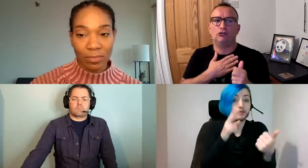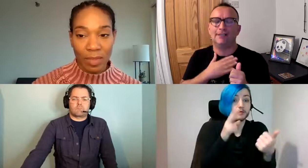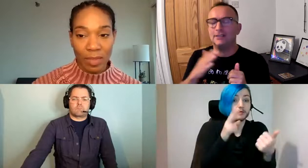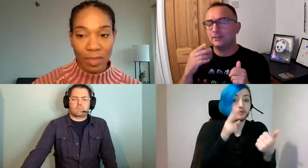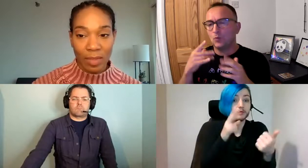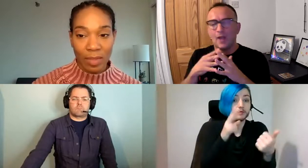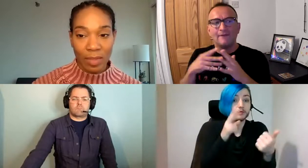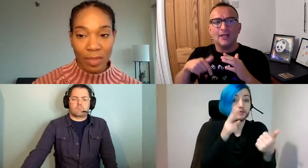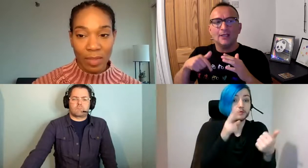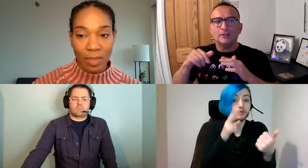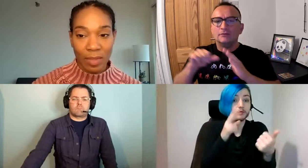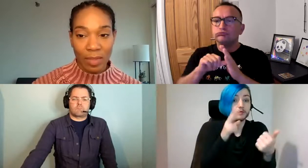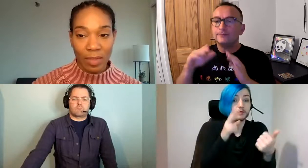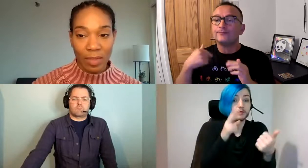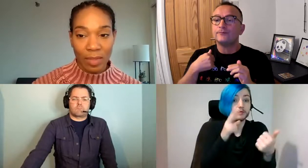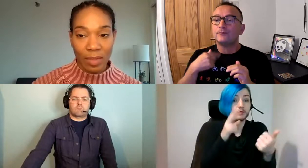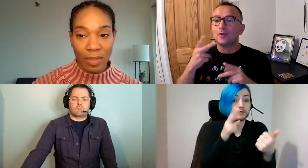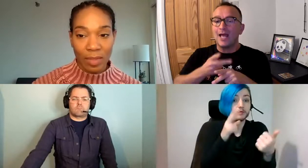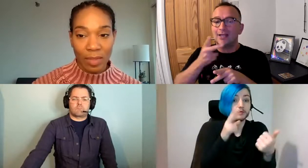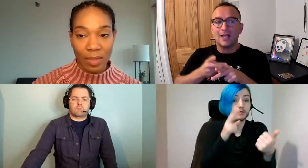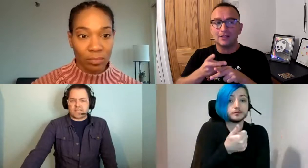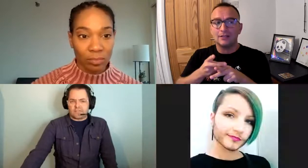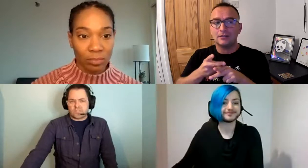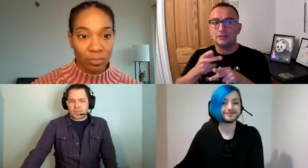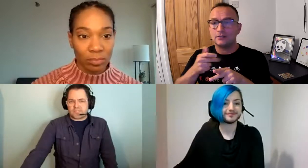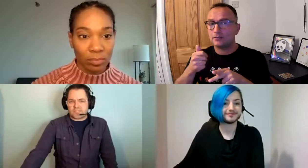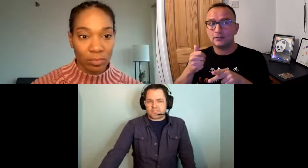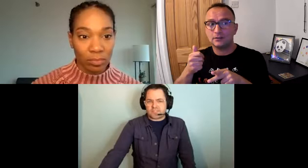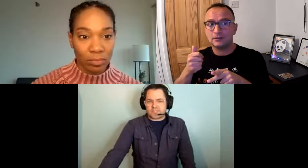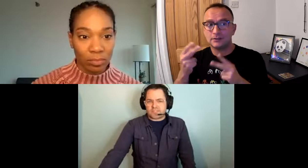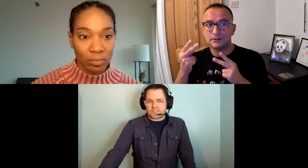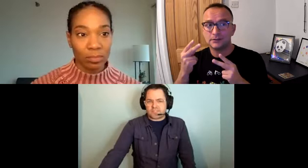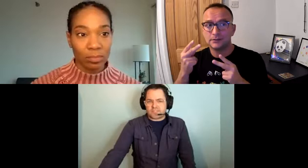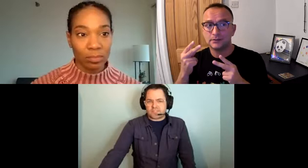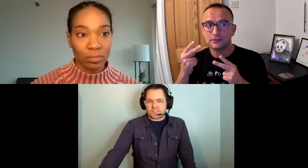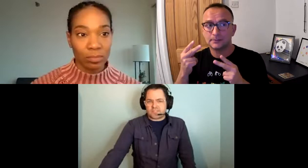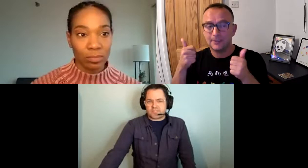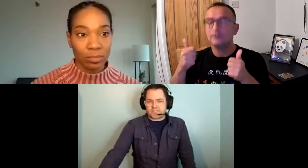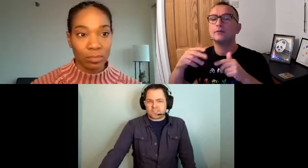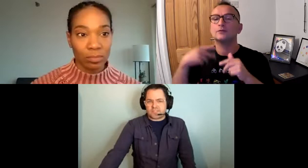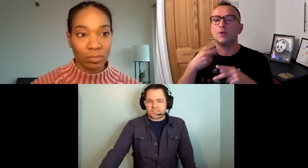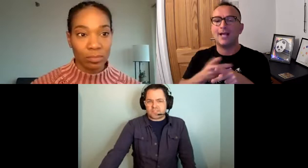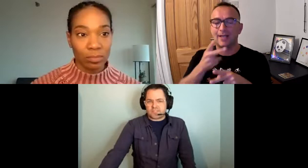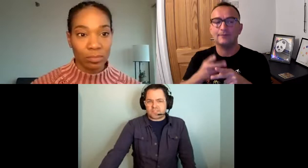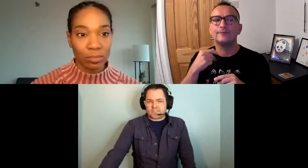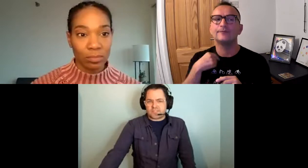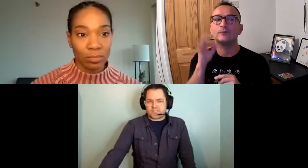I want to ask you Chloe, in the hearing English